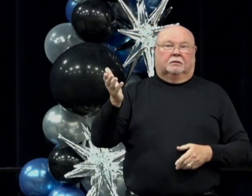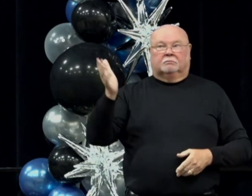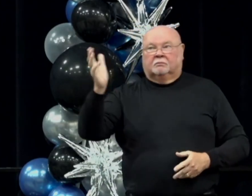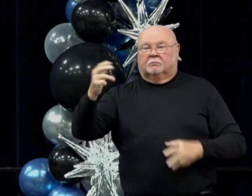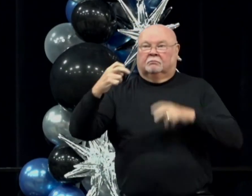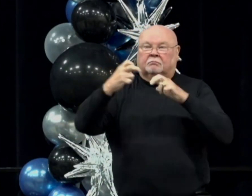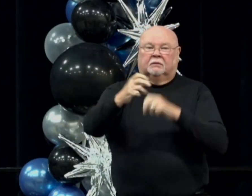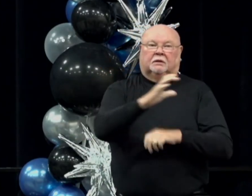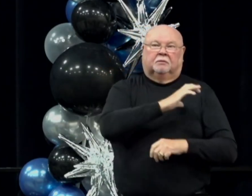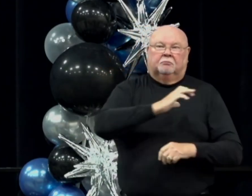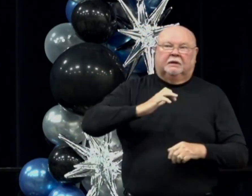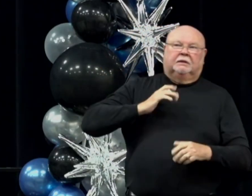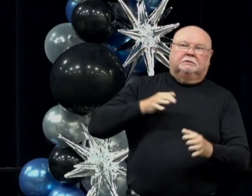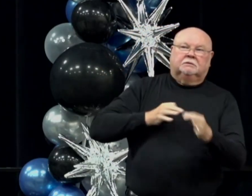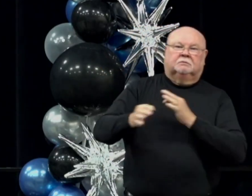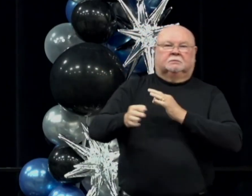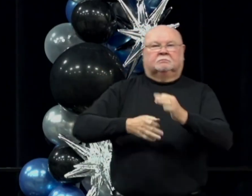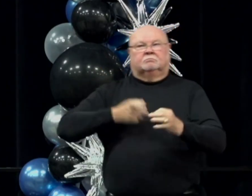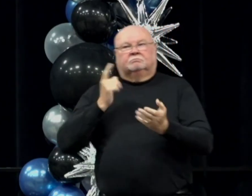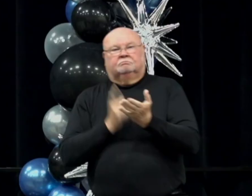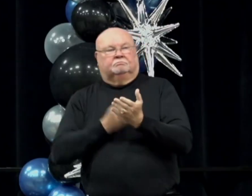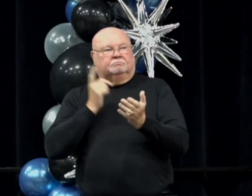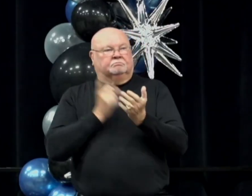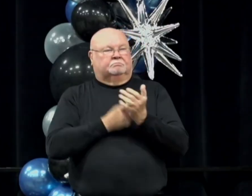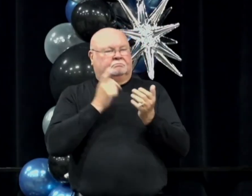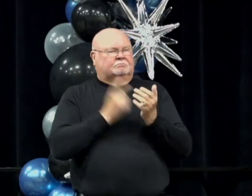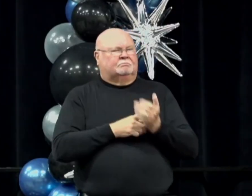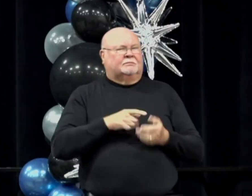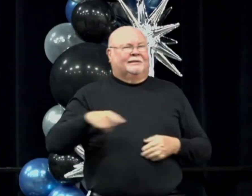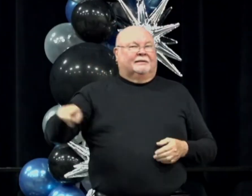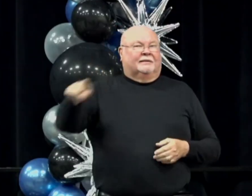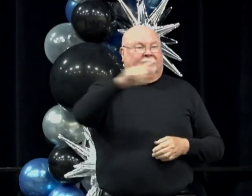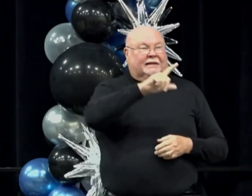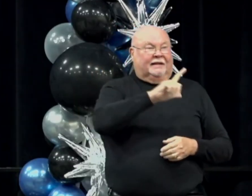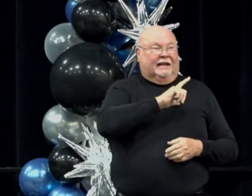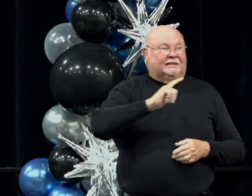I was often at the capitol; sitting in on committees, providing testimony, watching their